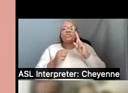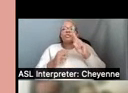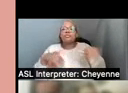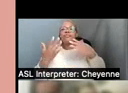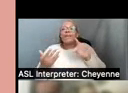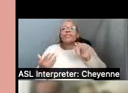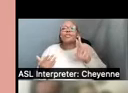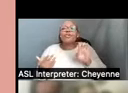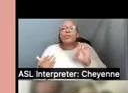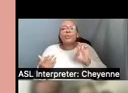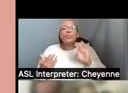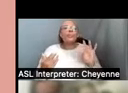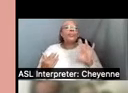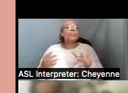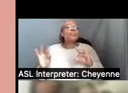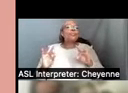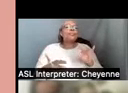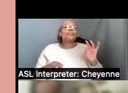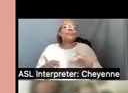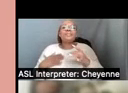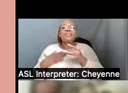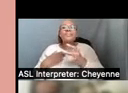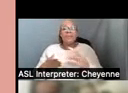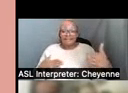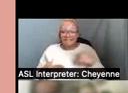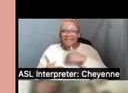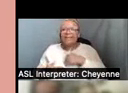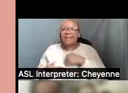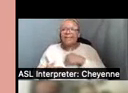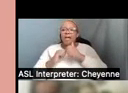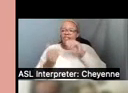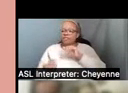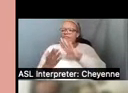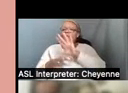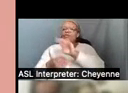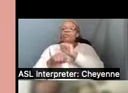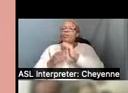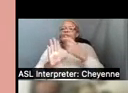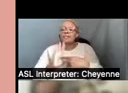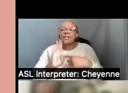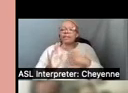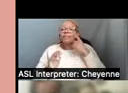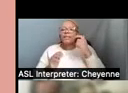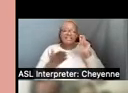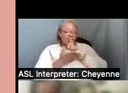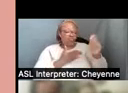and to guide us into how that's informing your work sample. Because there's the written piece and there's the work sample.